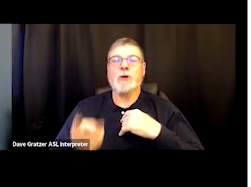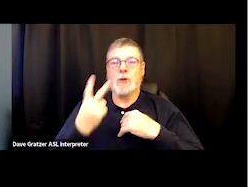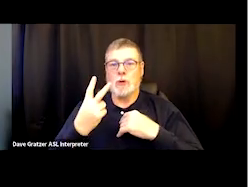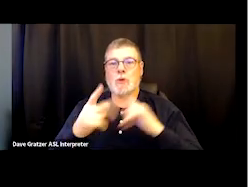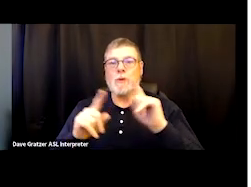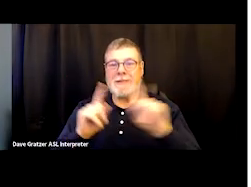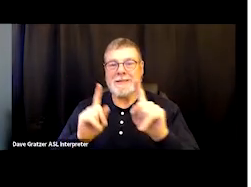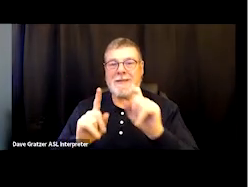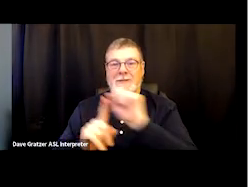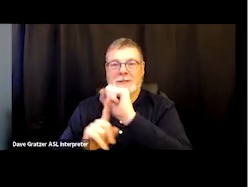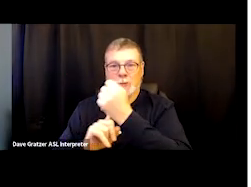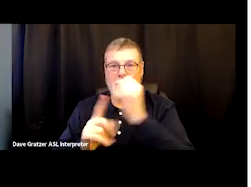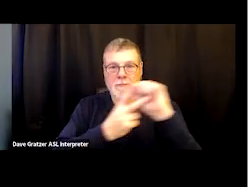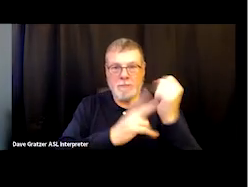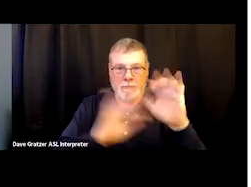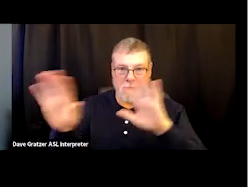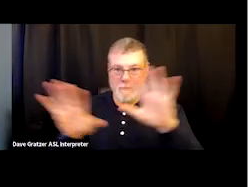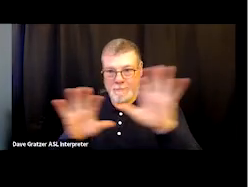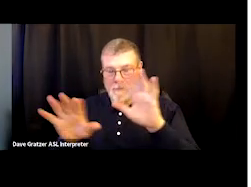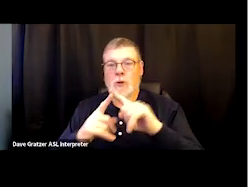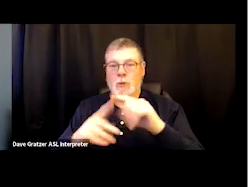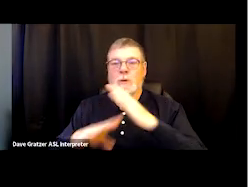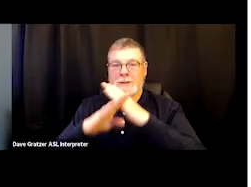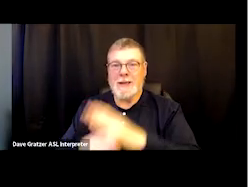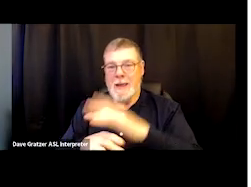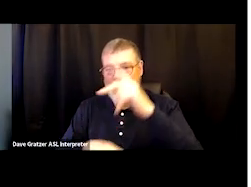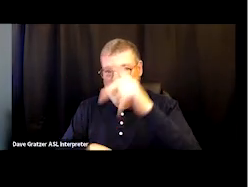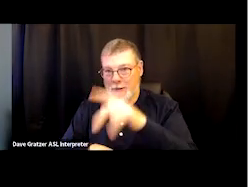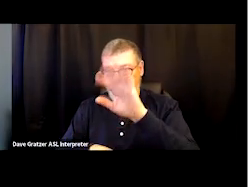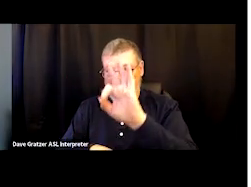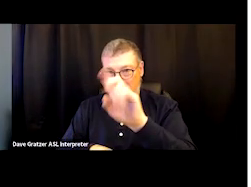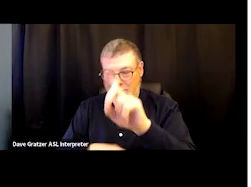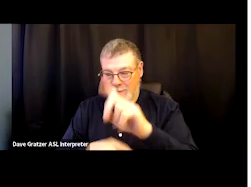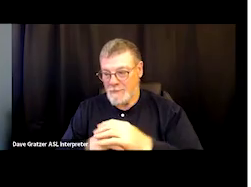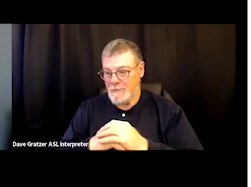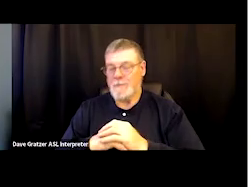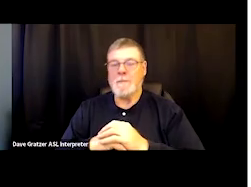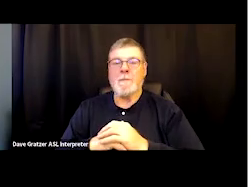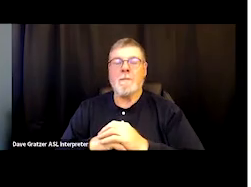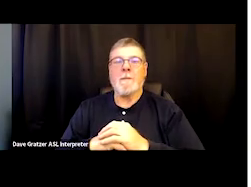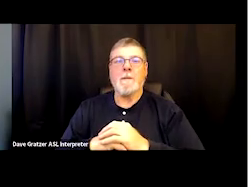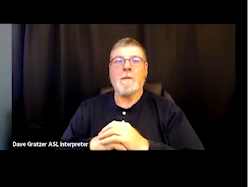of helping someone to set their protective filing date by initiating their online disability application.